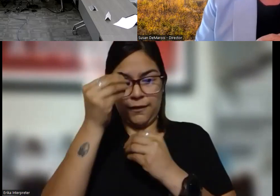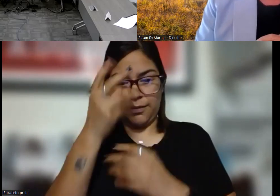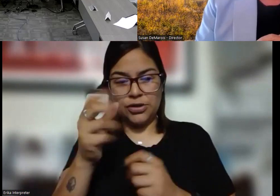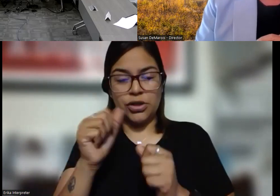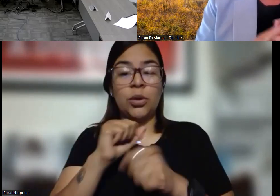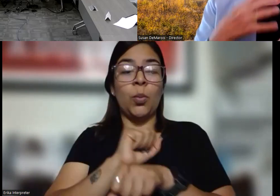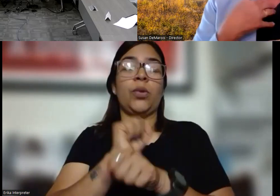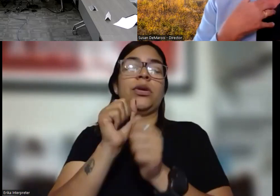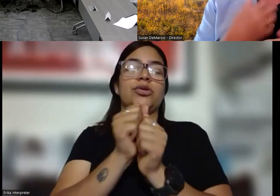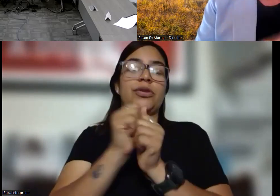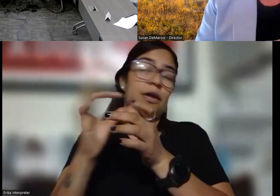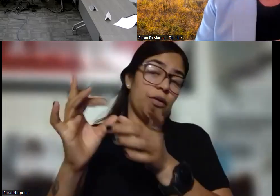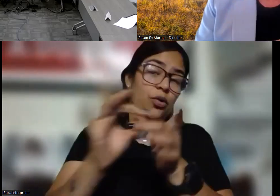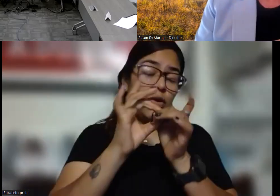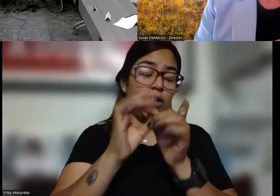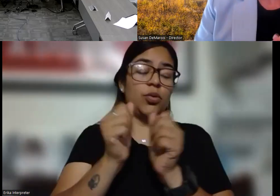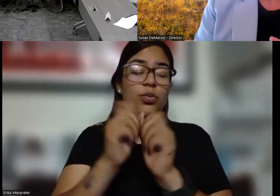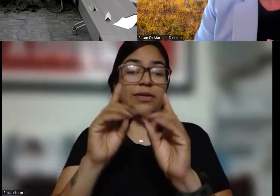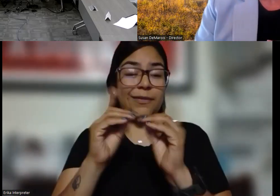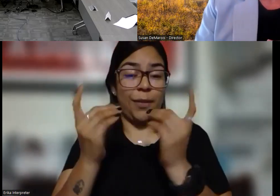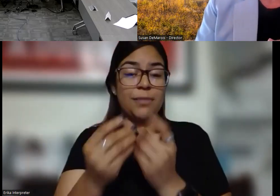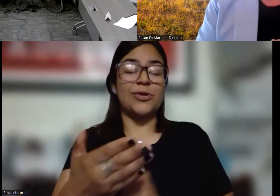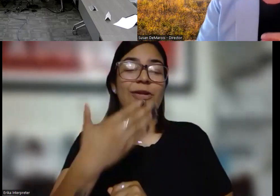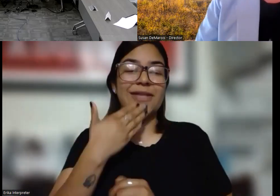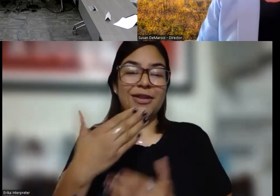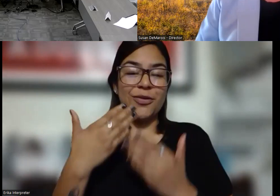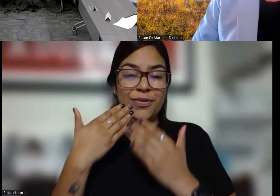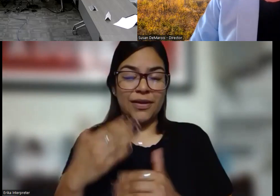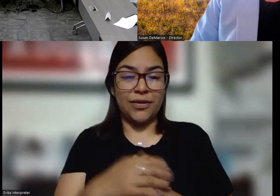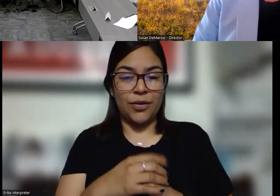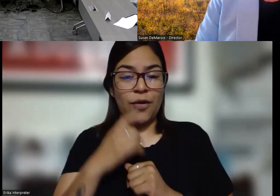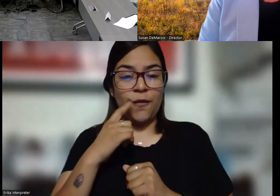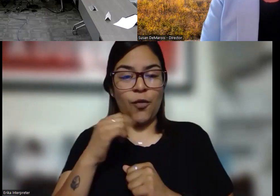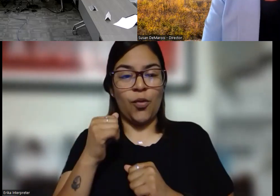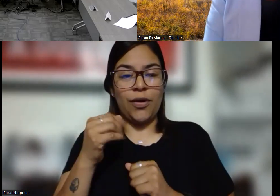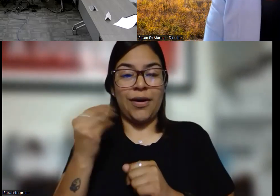as a network and as a department so thank you Wilson for including me on the agenda today and